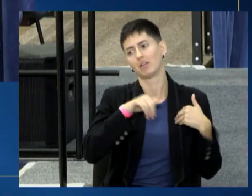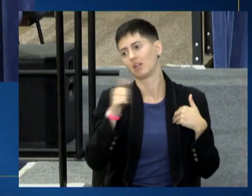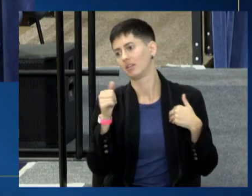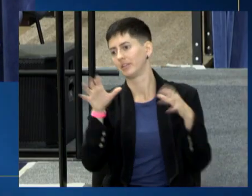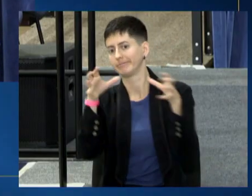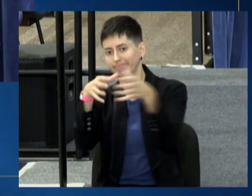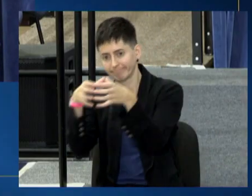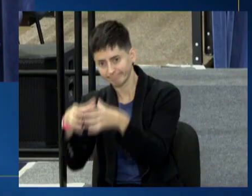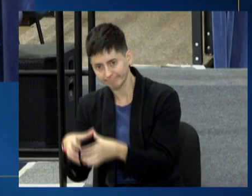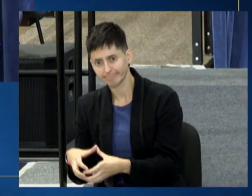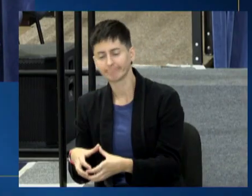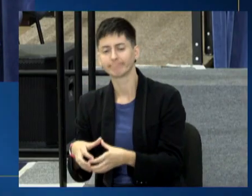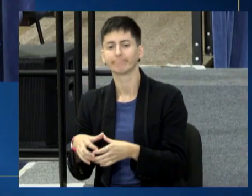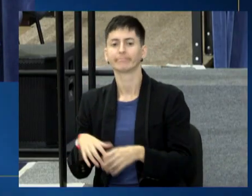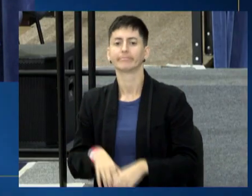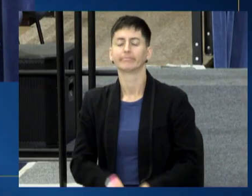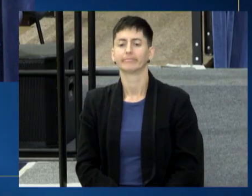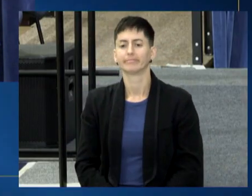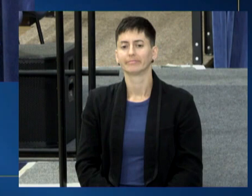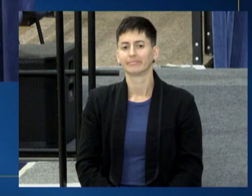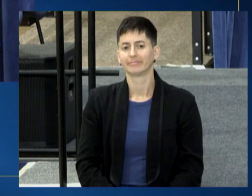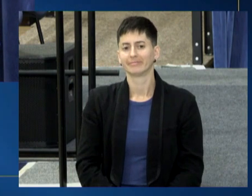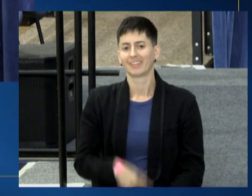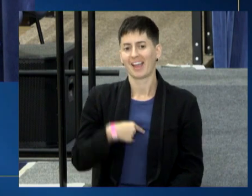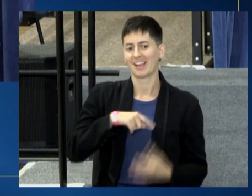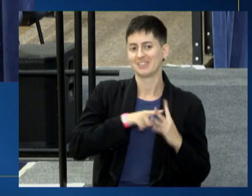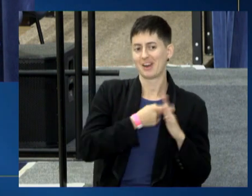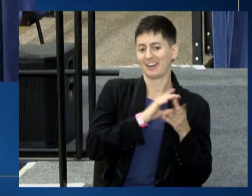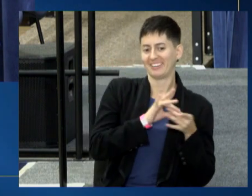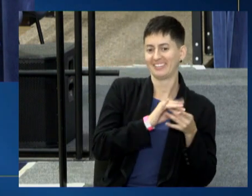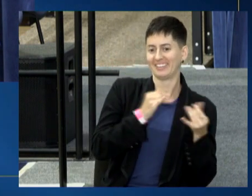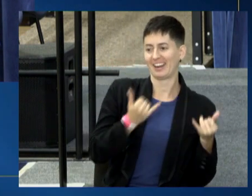So, I'll end where I began. I am very enthusiastic about where we are now